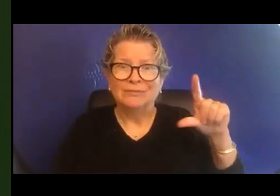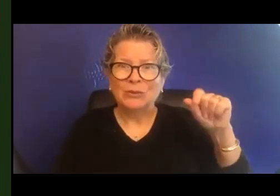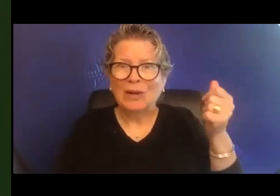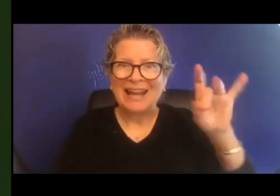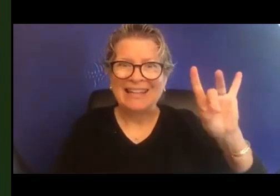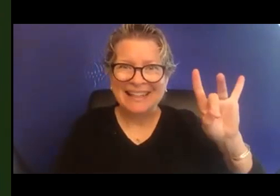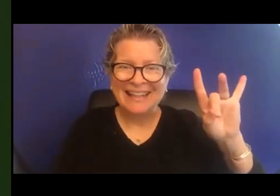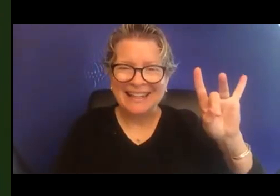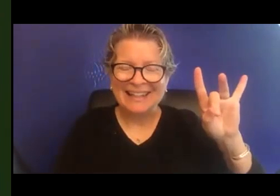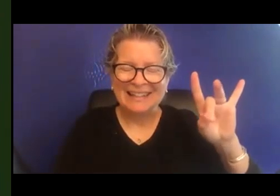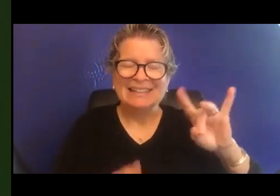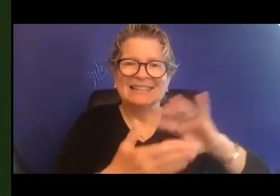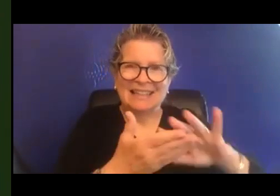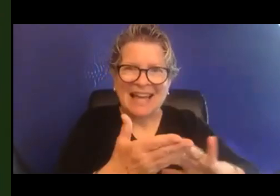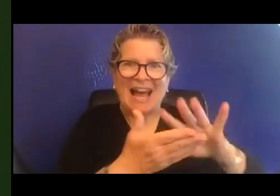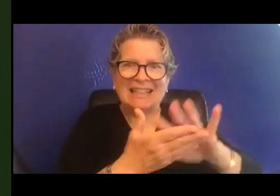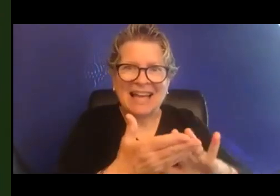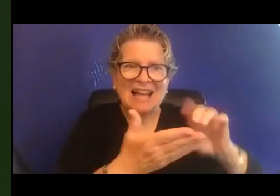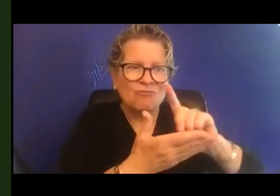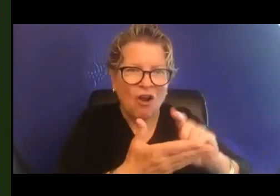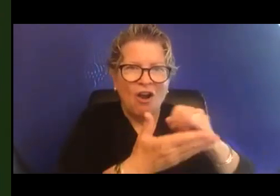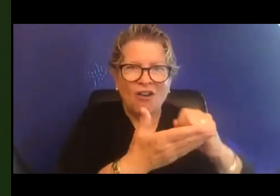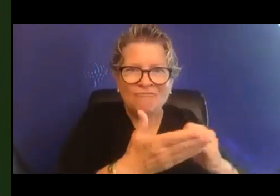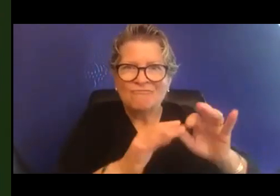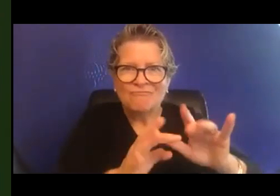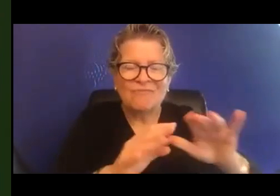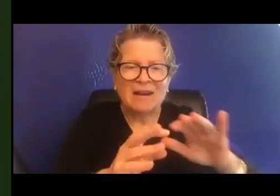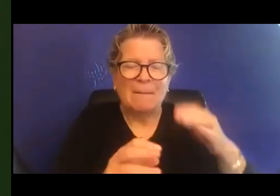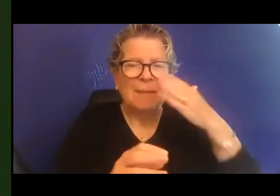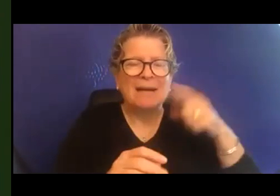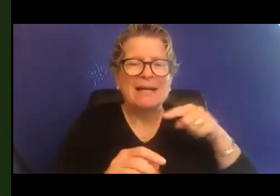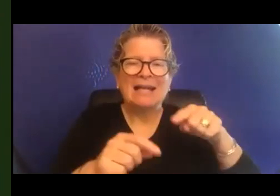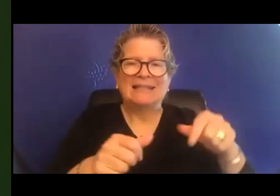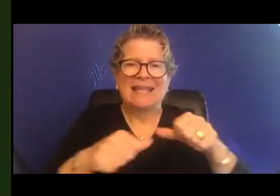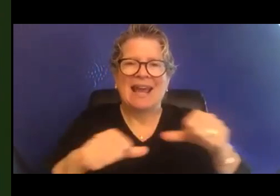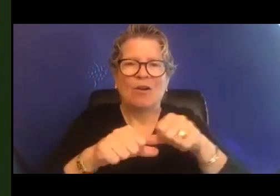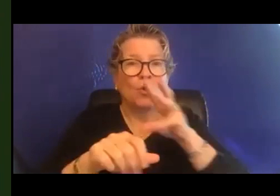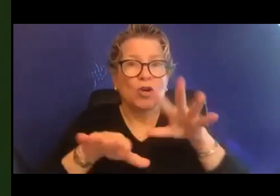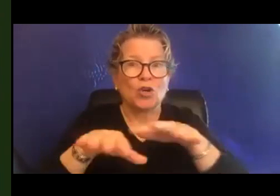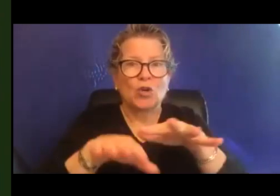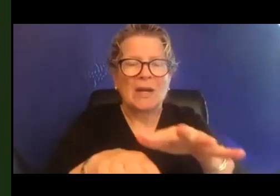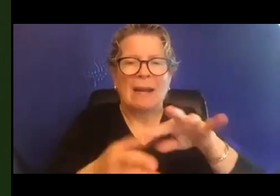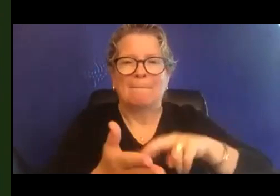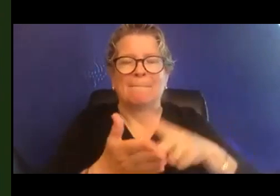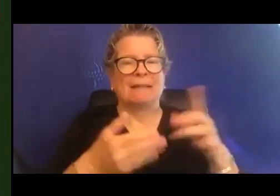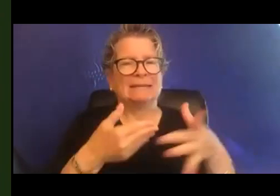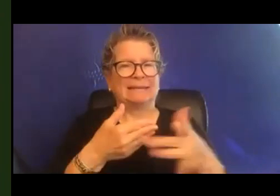Because this project is located in a sensitive area, both the permitting and the environmental review for this project are very